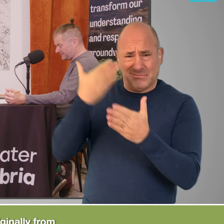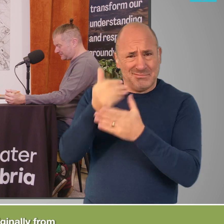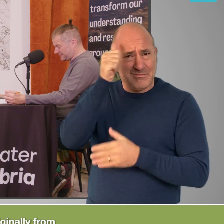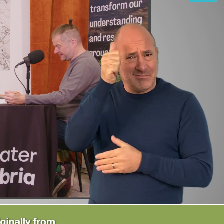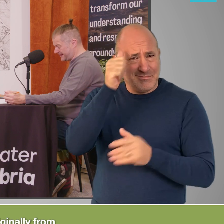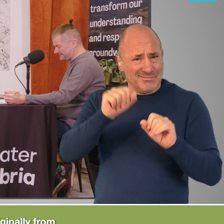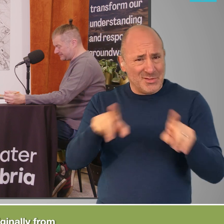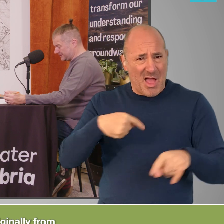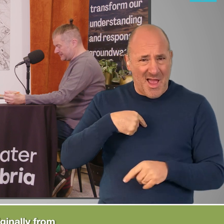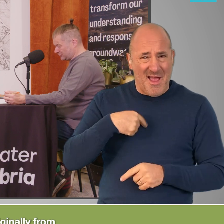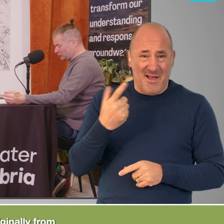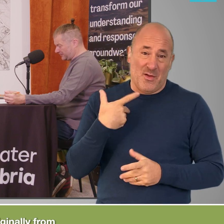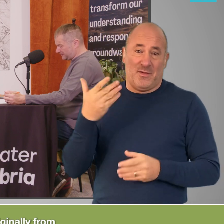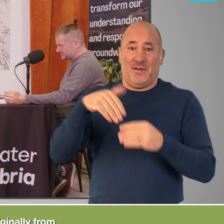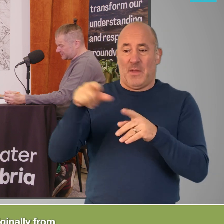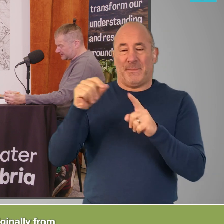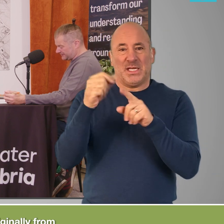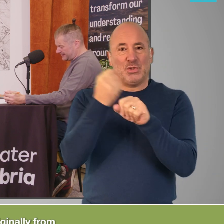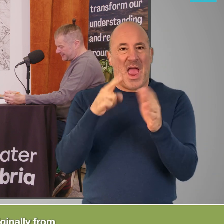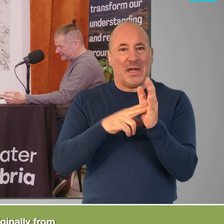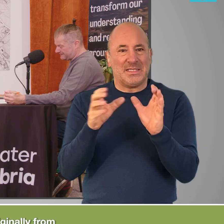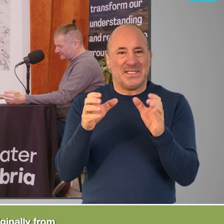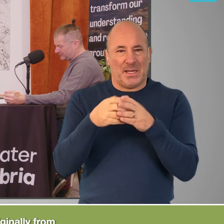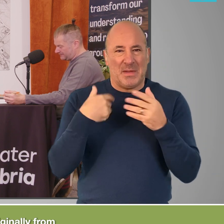obviously coming originally from